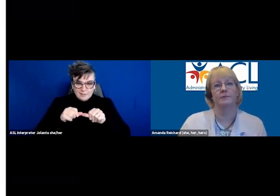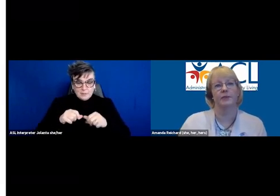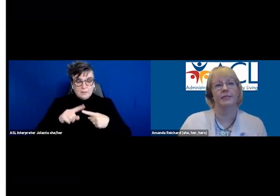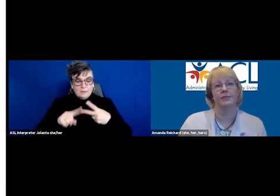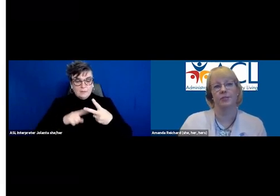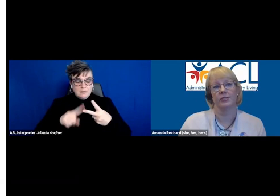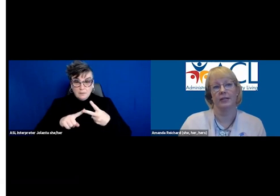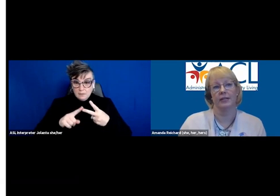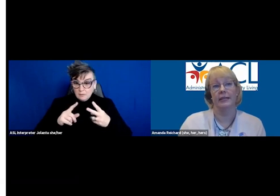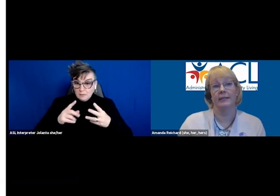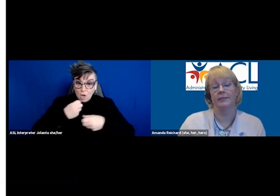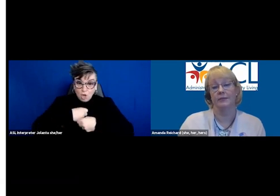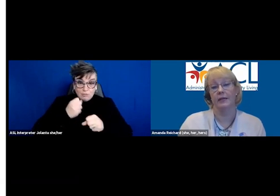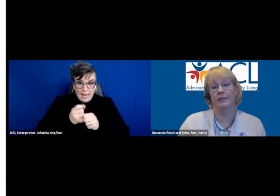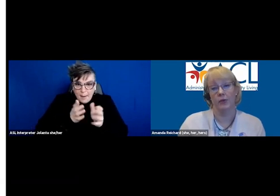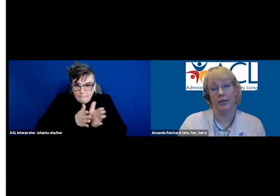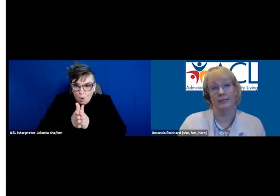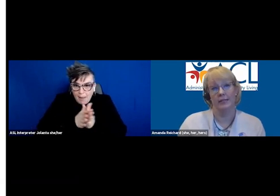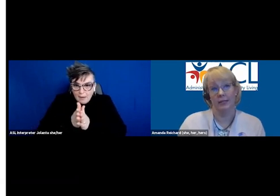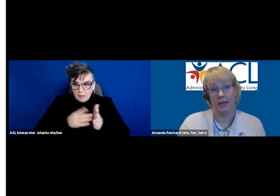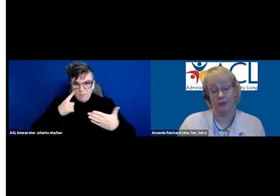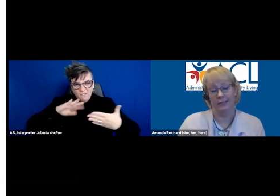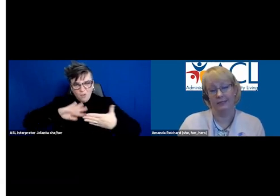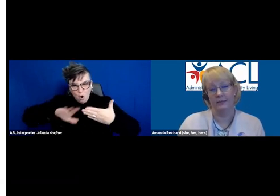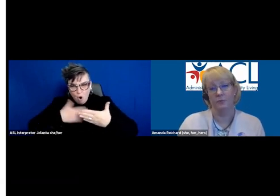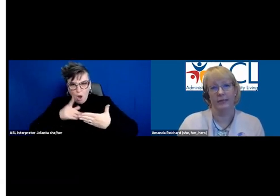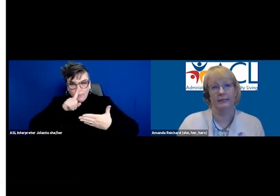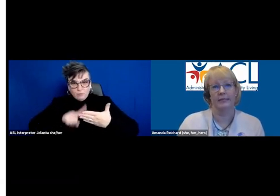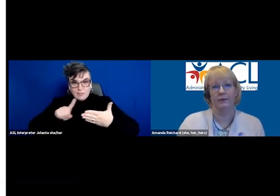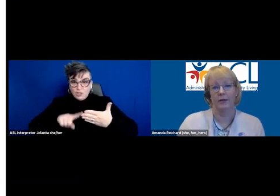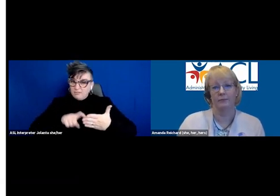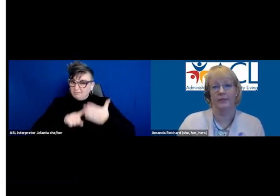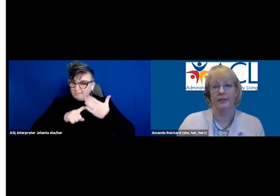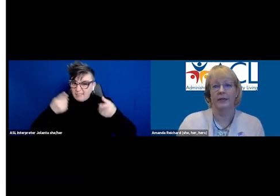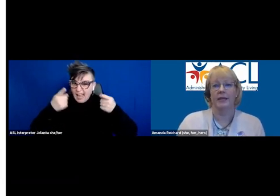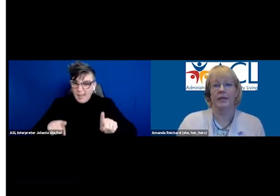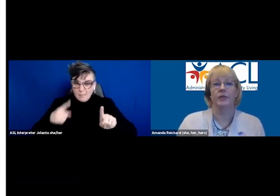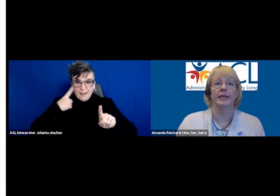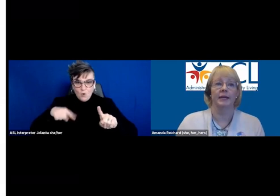for the research agenda needed to address inequities in pregnancy outcomes and related